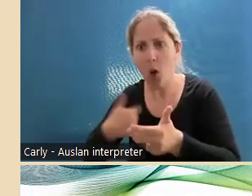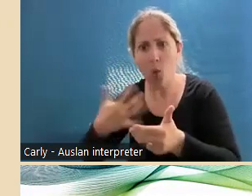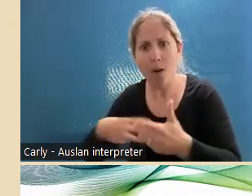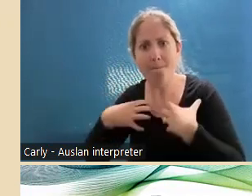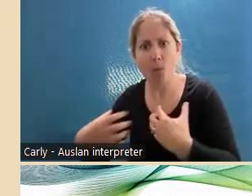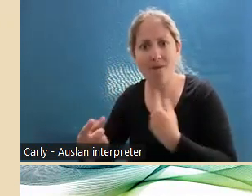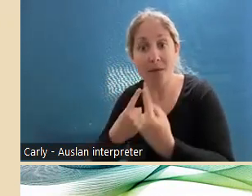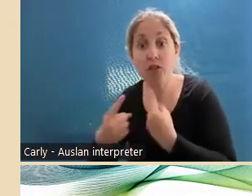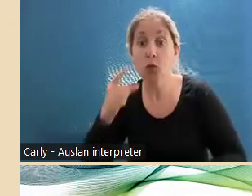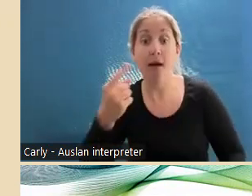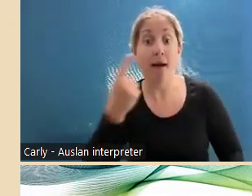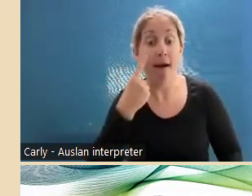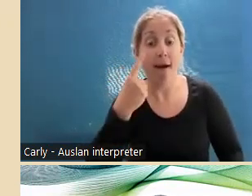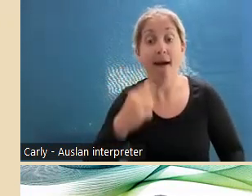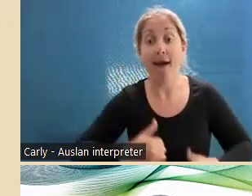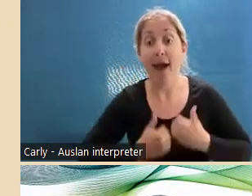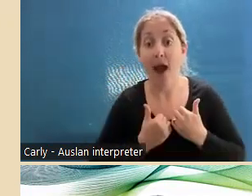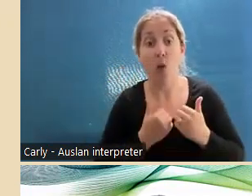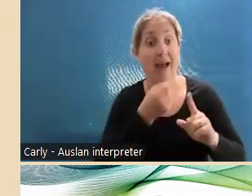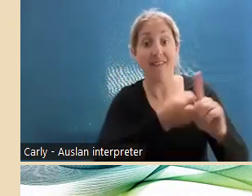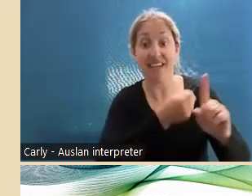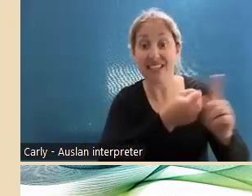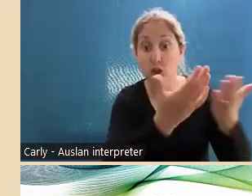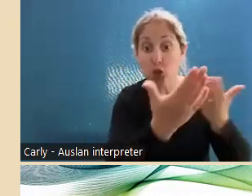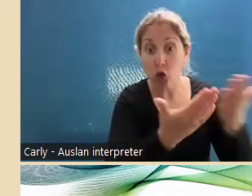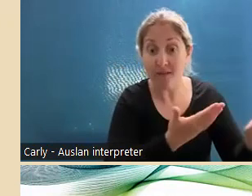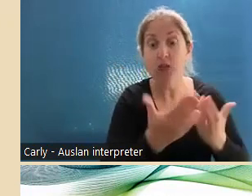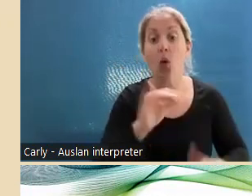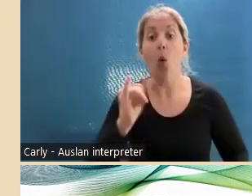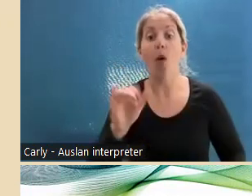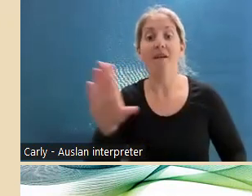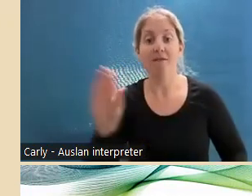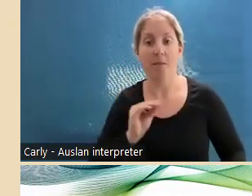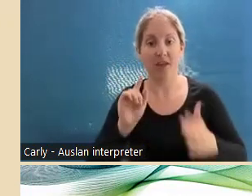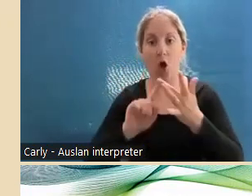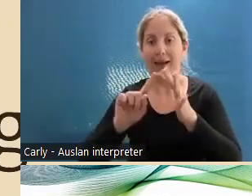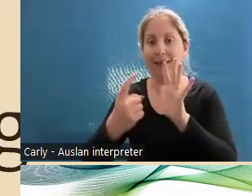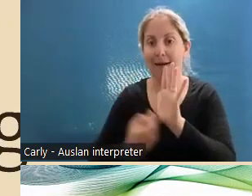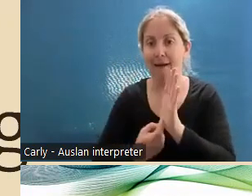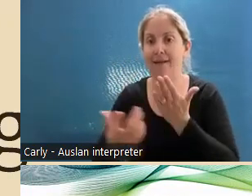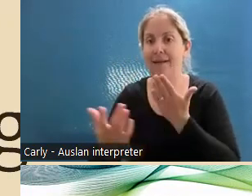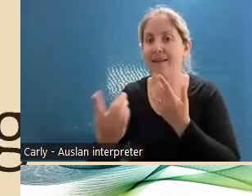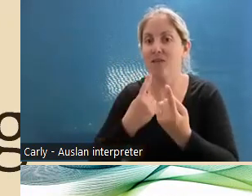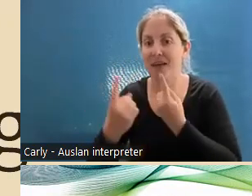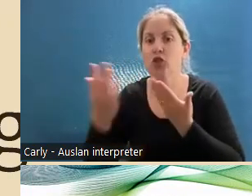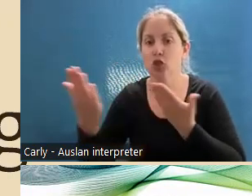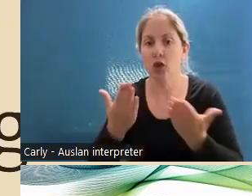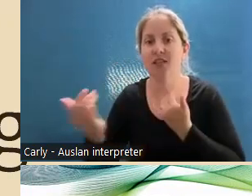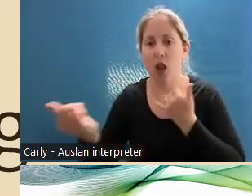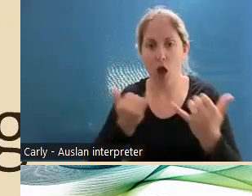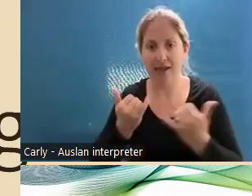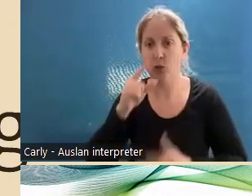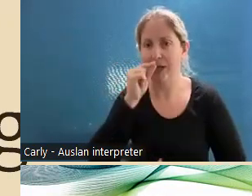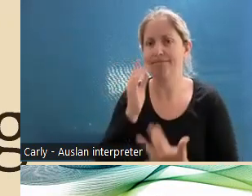Line or support from an advocacy service at any time.